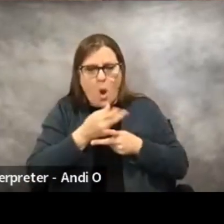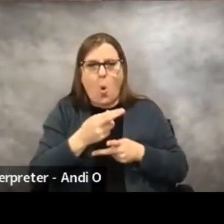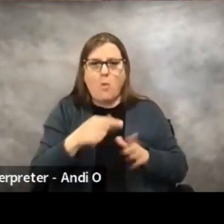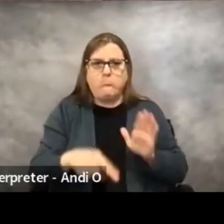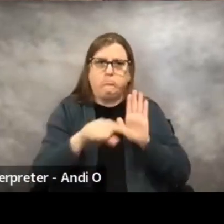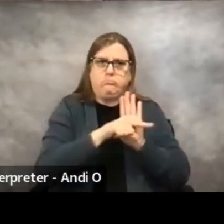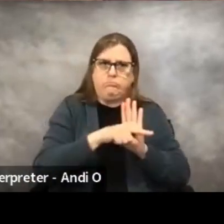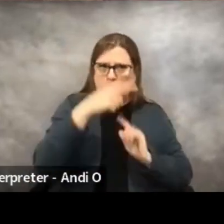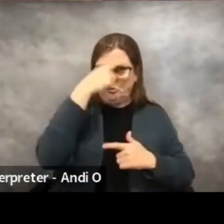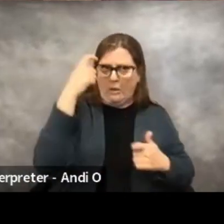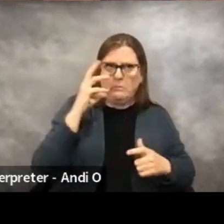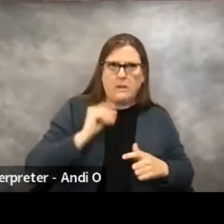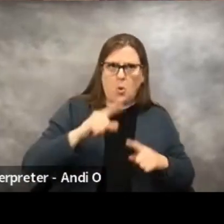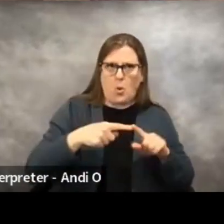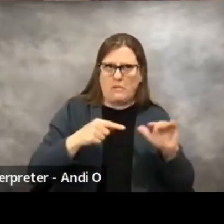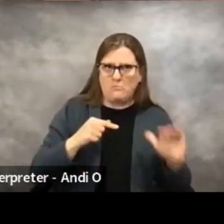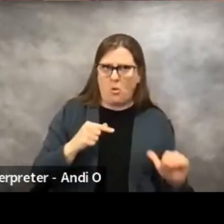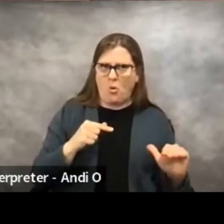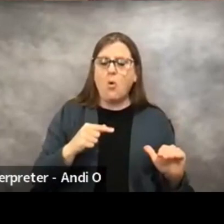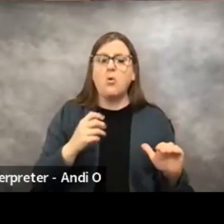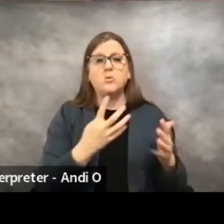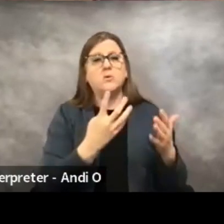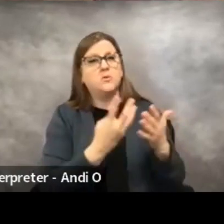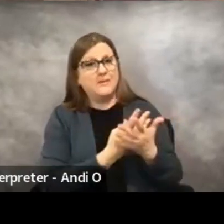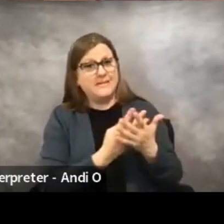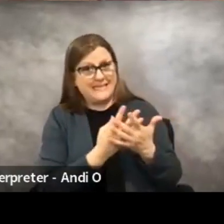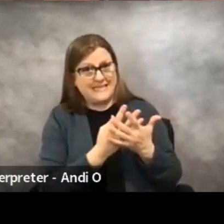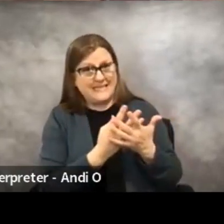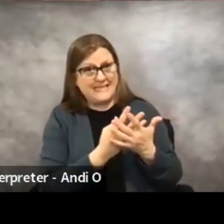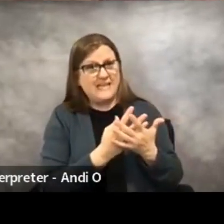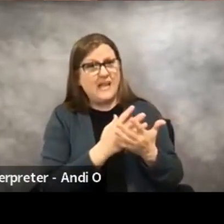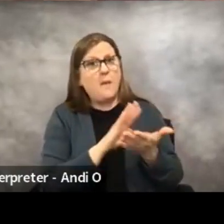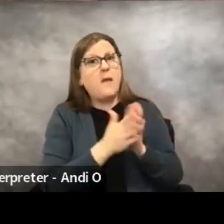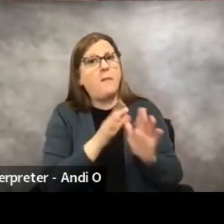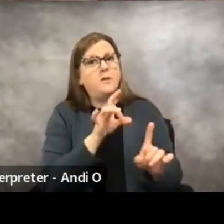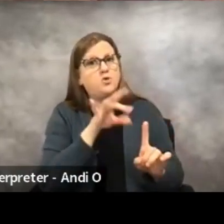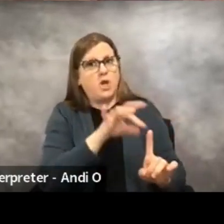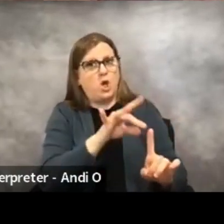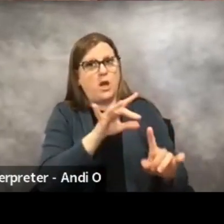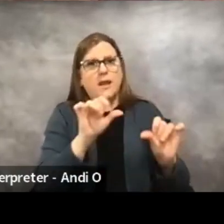And so, screening can, you know, become triggering. And so as you